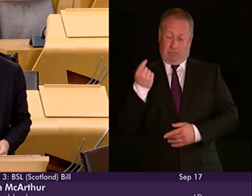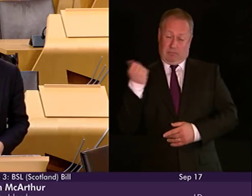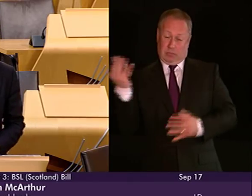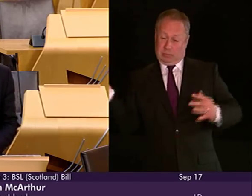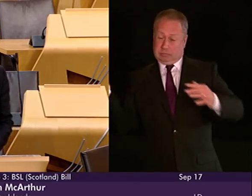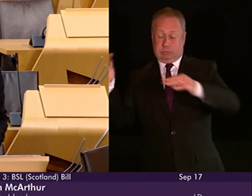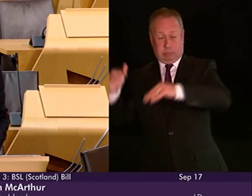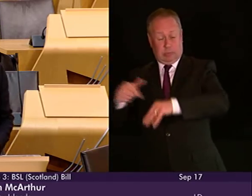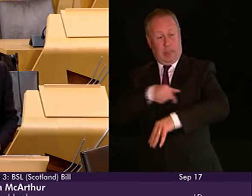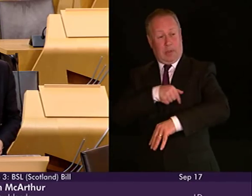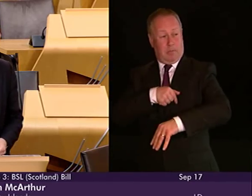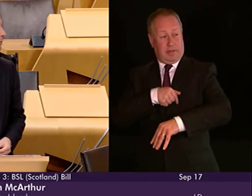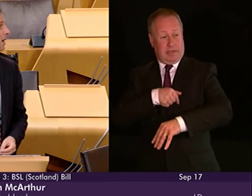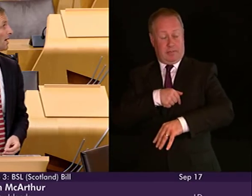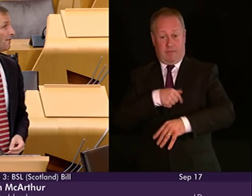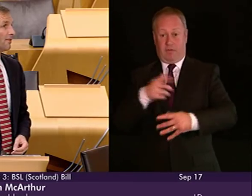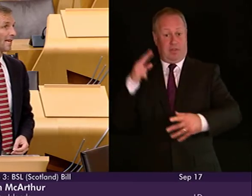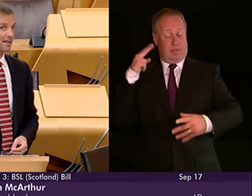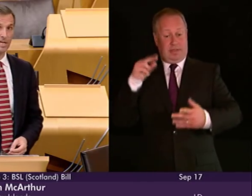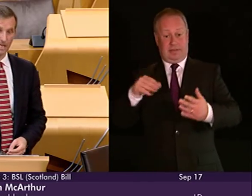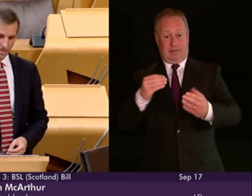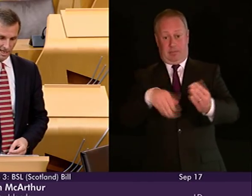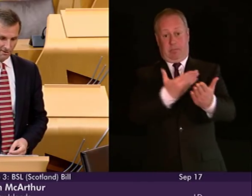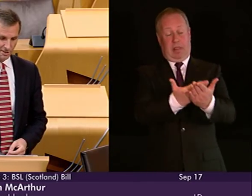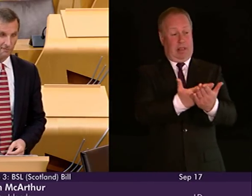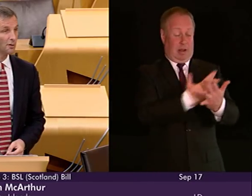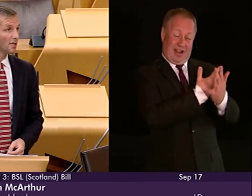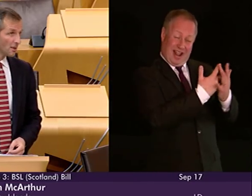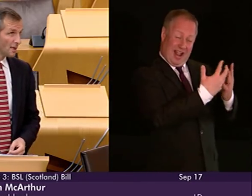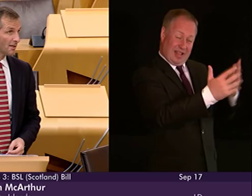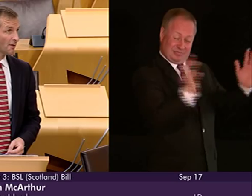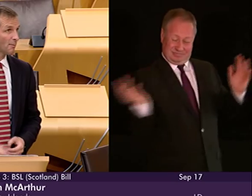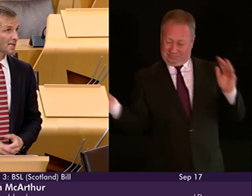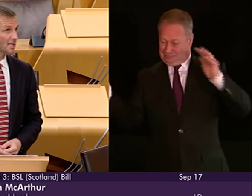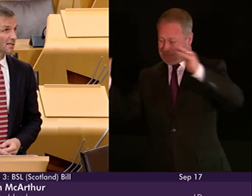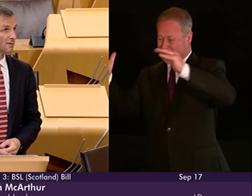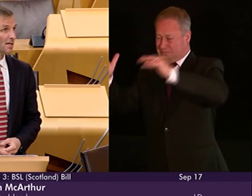the committee. Many of them are in the gallery this afternoon, including representatives